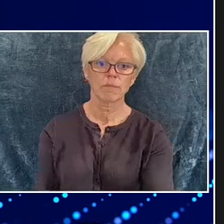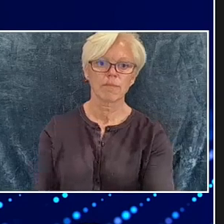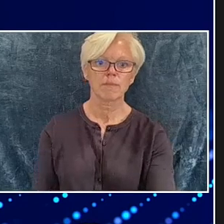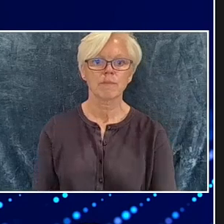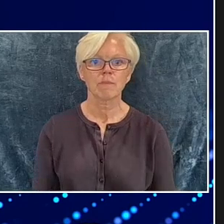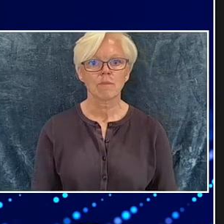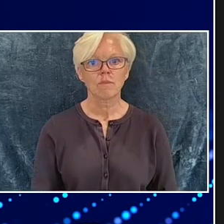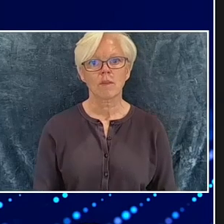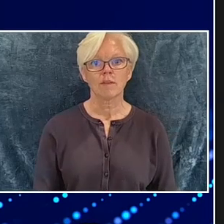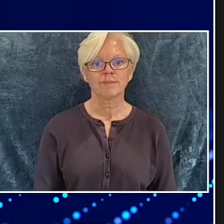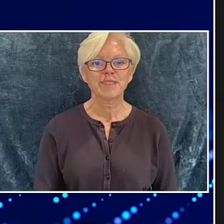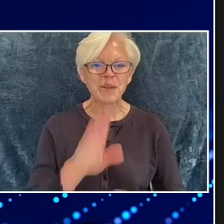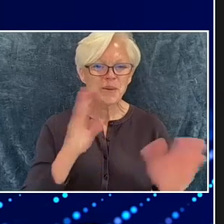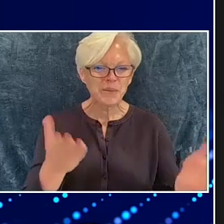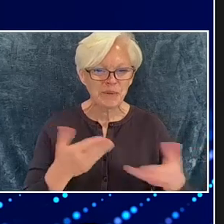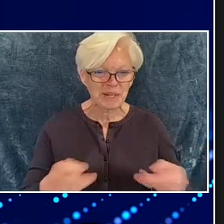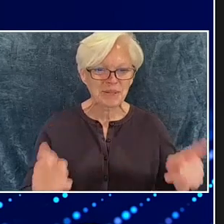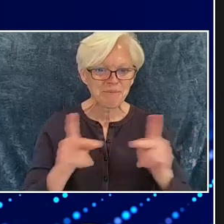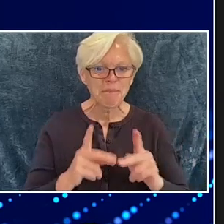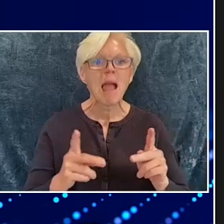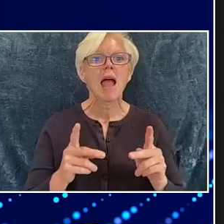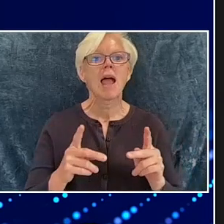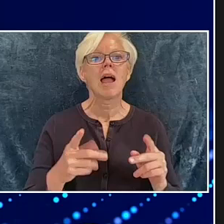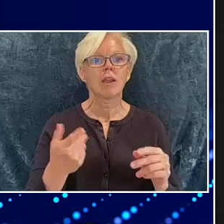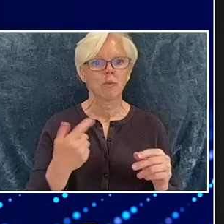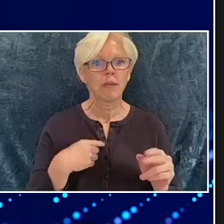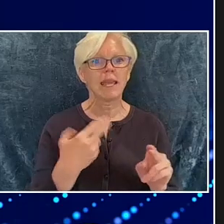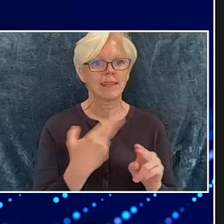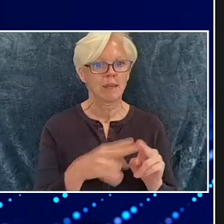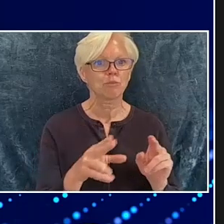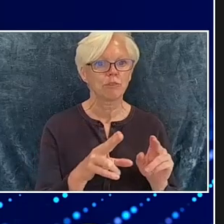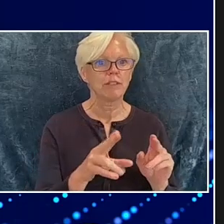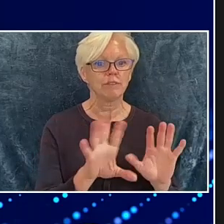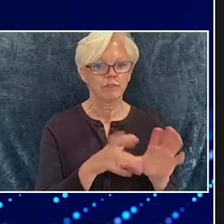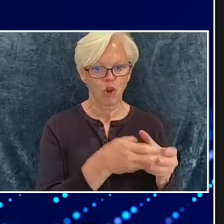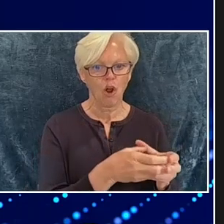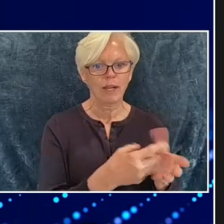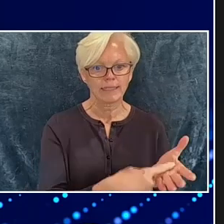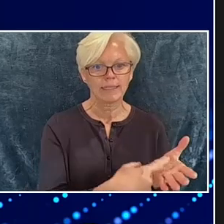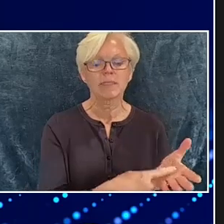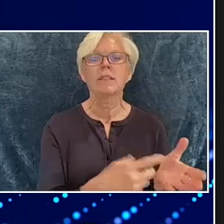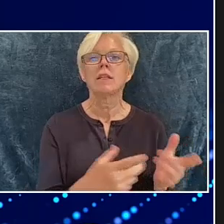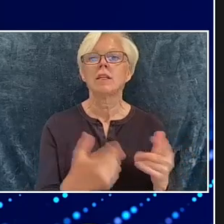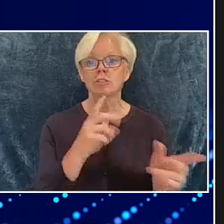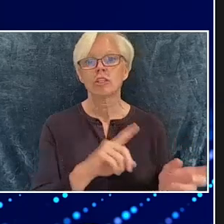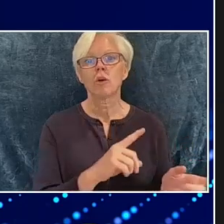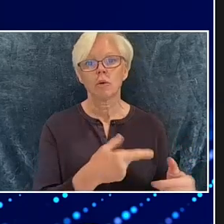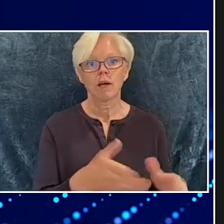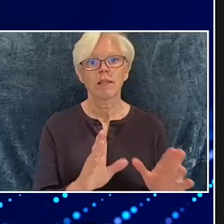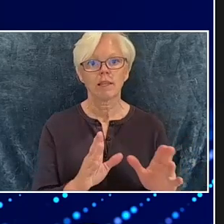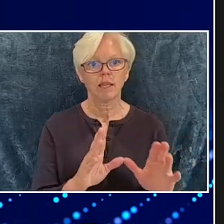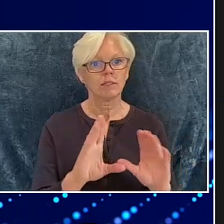Welcome back everyone, as we had that brief caucus. I'm going to turn it right over to the Department of Education to Greg for a report-out.